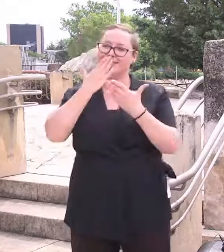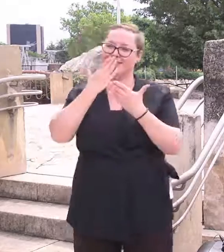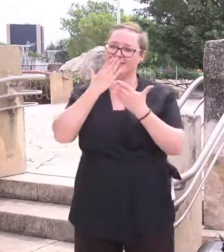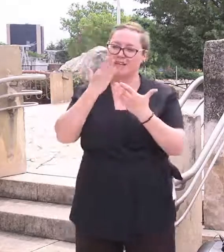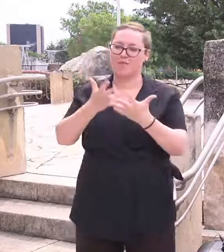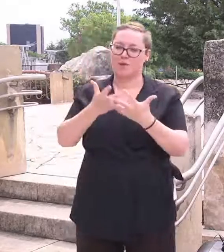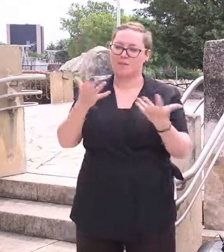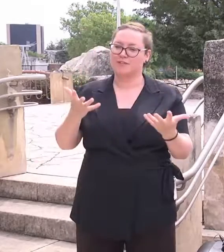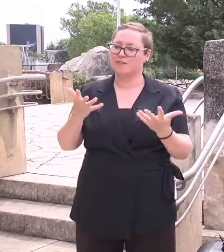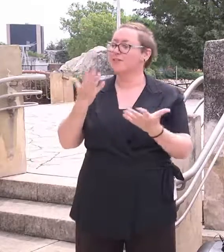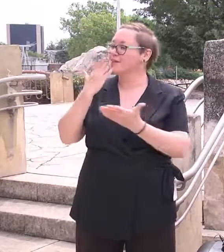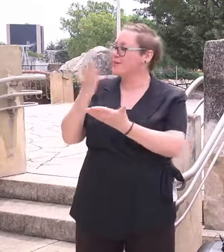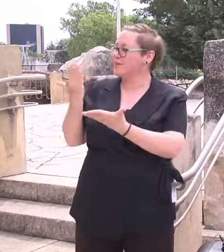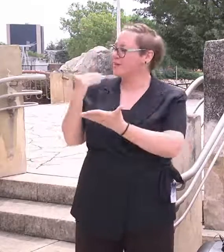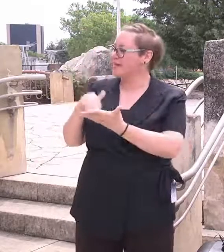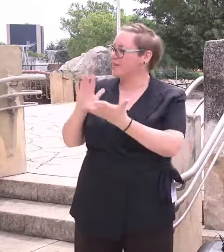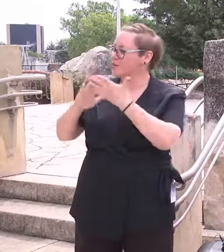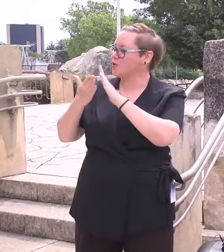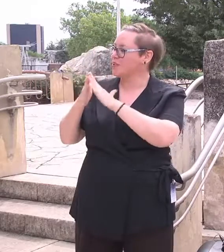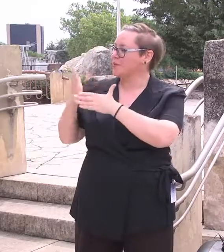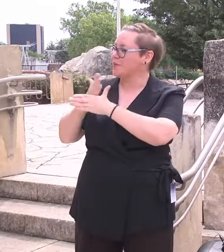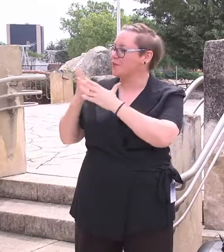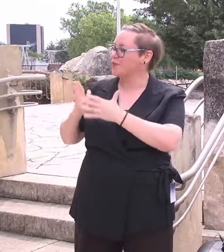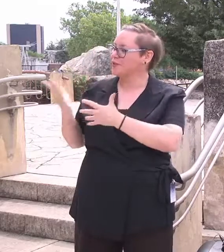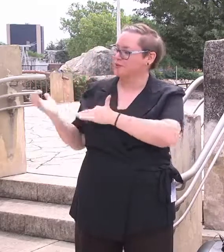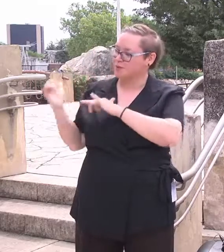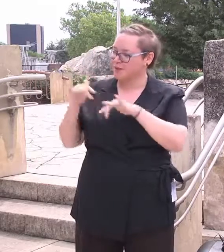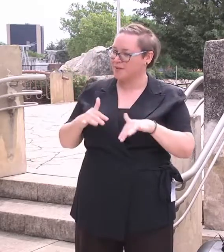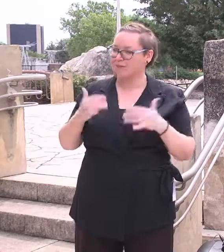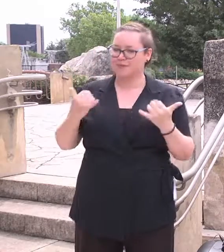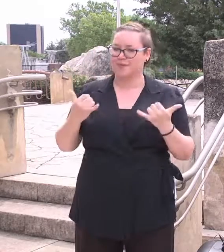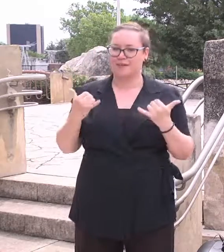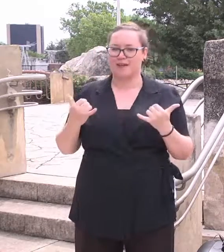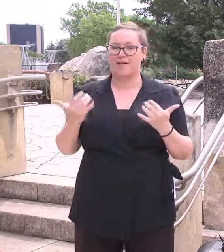and again thank you for Community Partners for coming out today and again please come out for